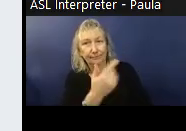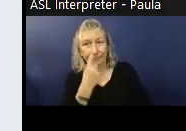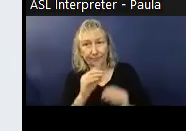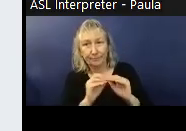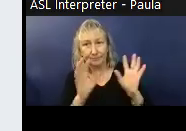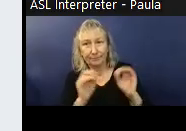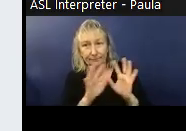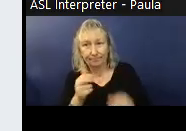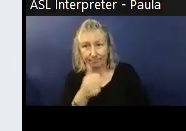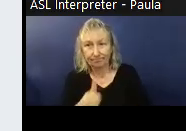Yes.